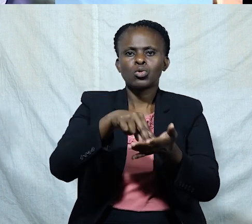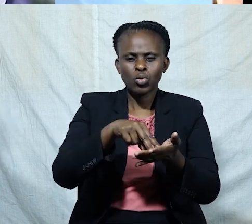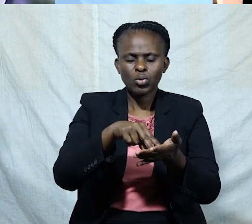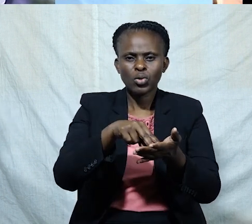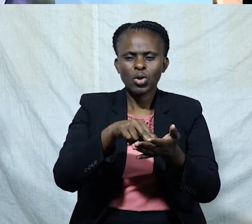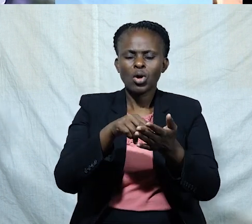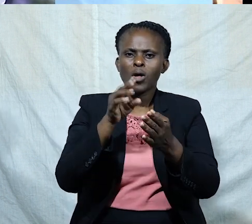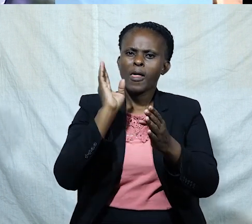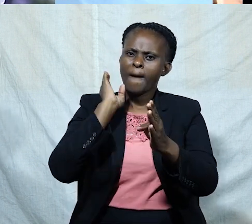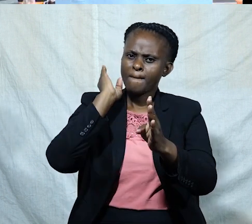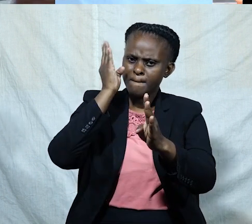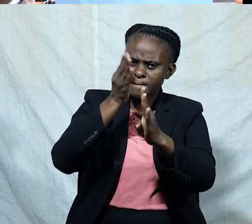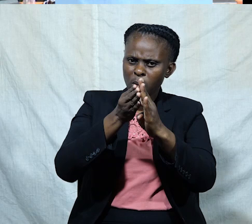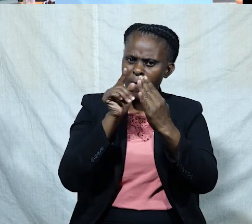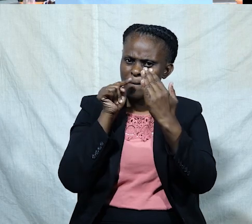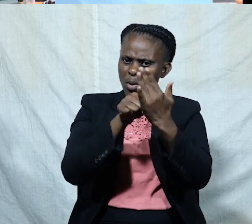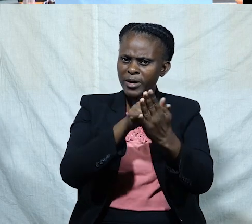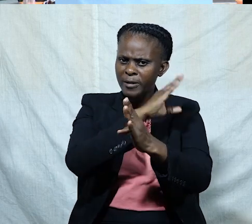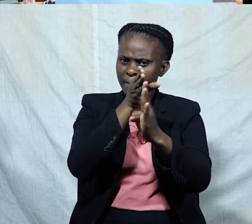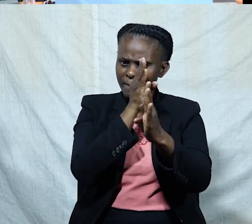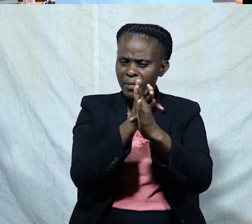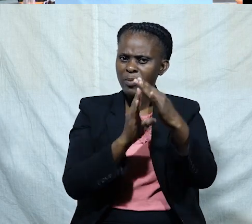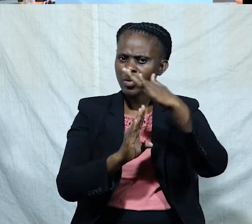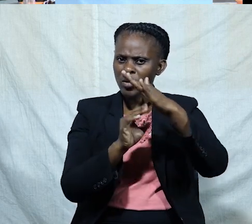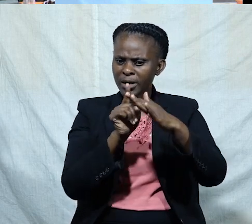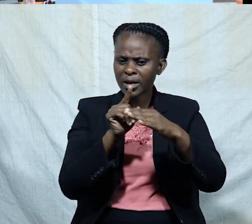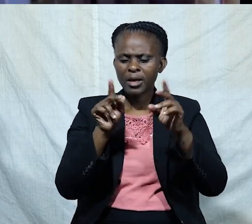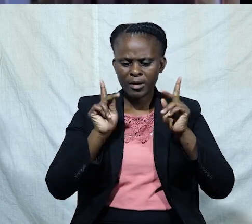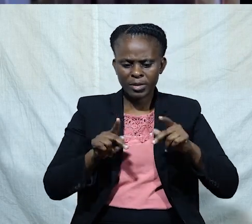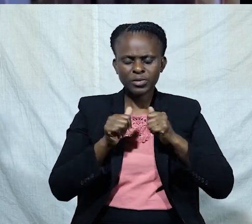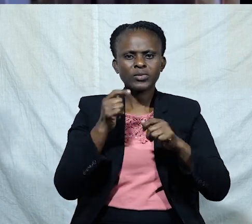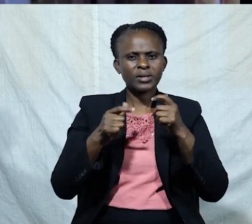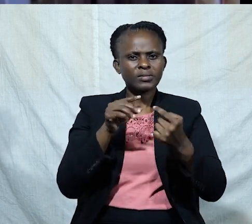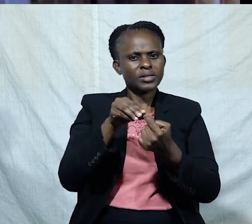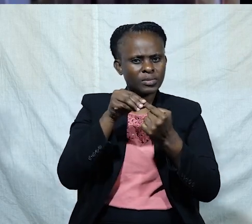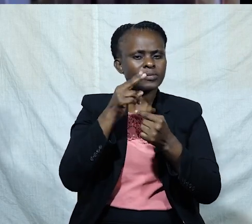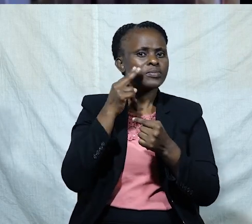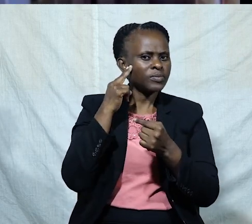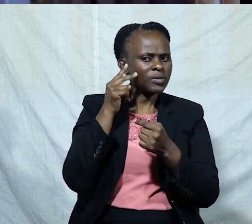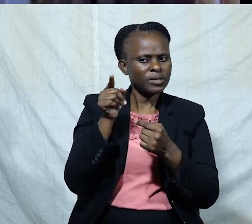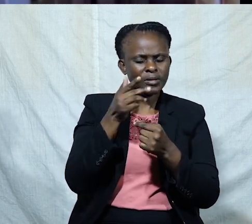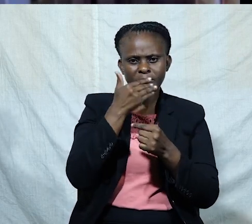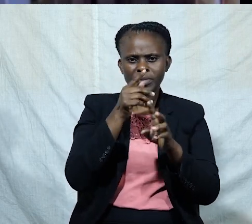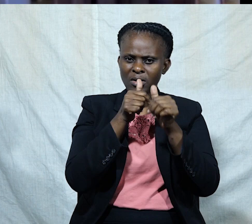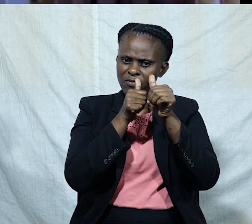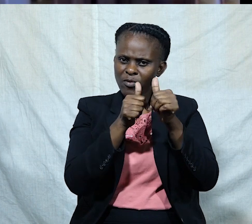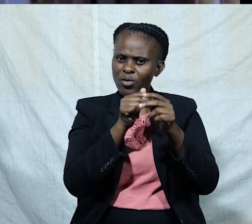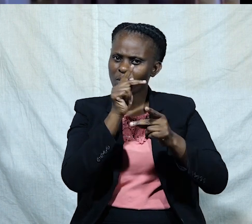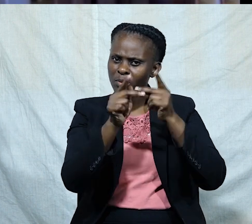so that the people living with the disability, especially the deaf people, should be following the proceedings because